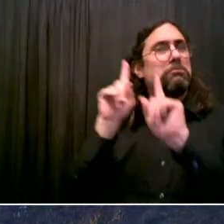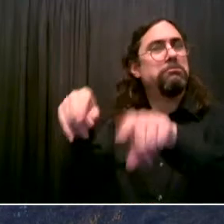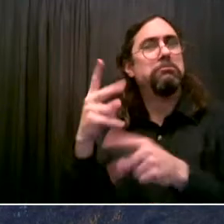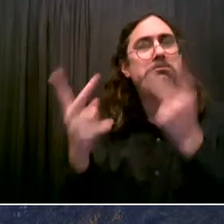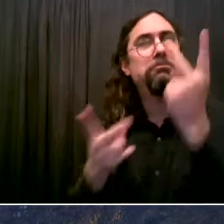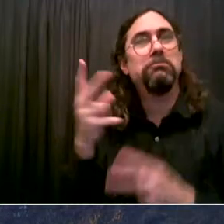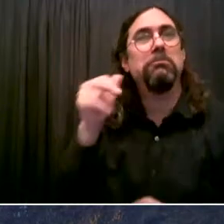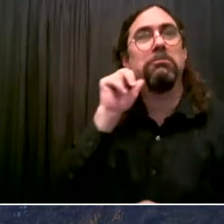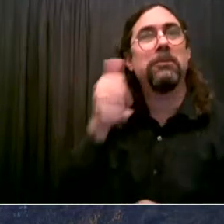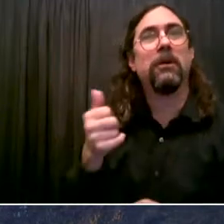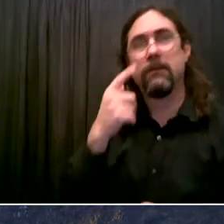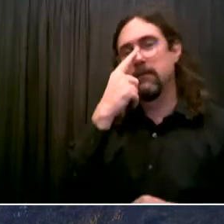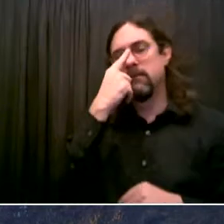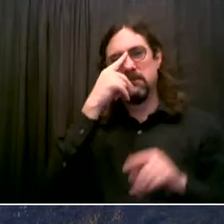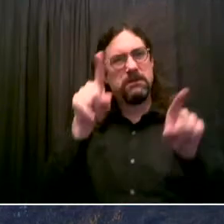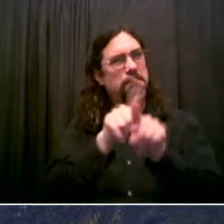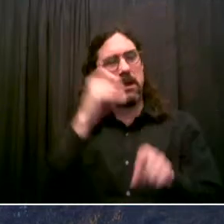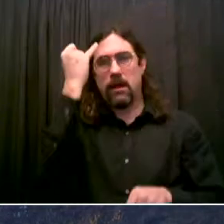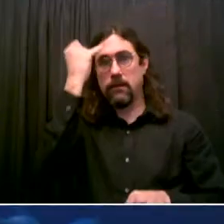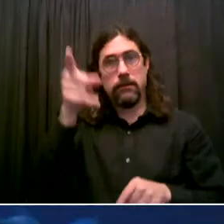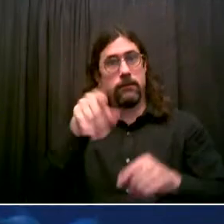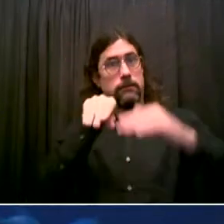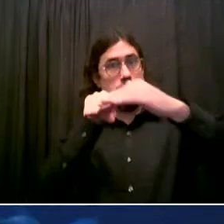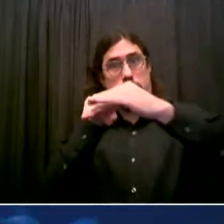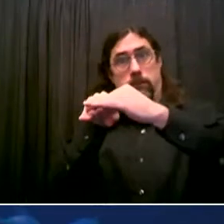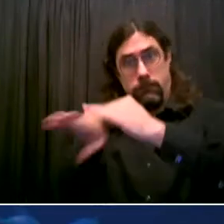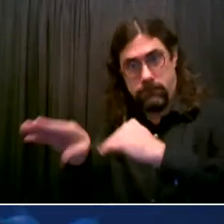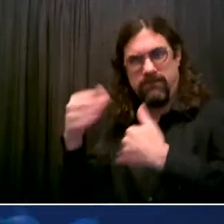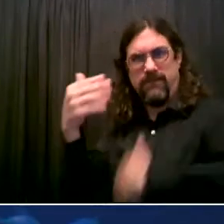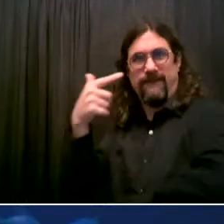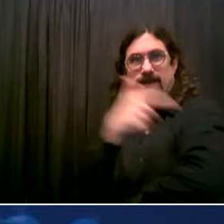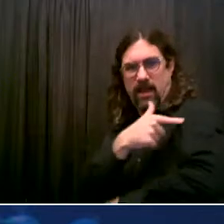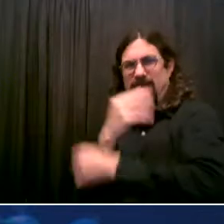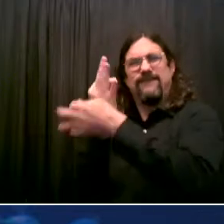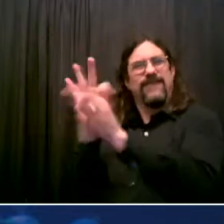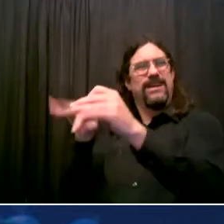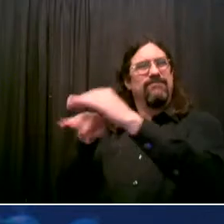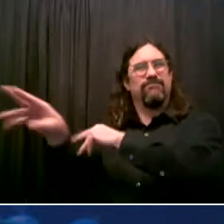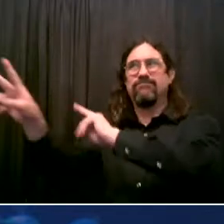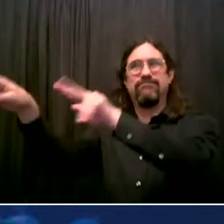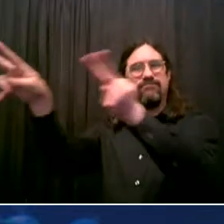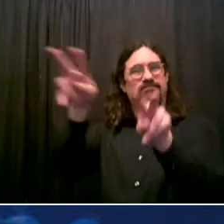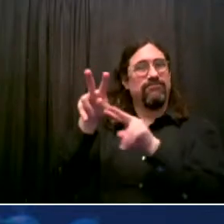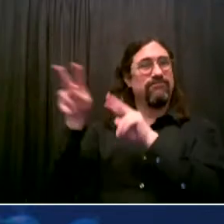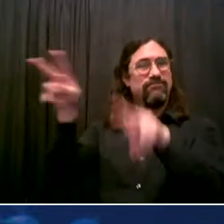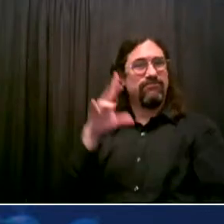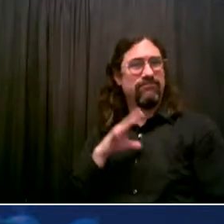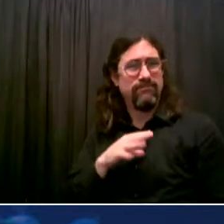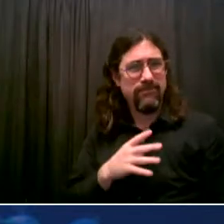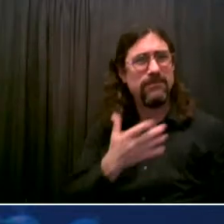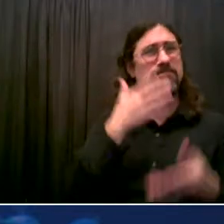WILL HAVE A VACCINATION SITE. THIS IS REALLY EXCITING.